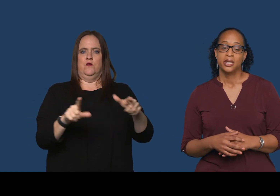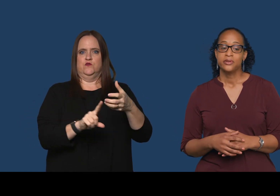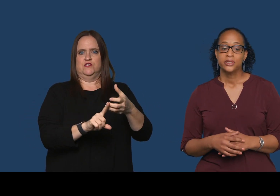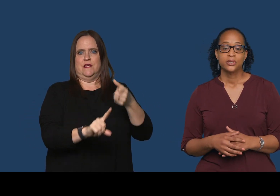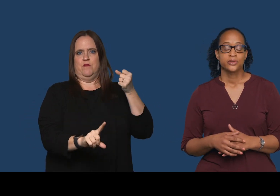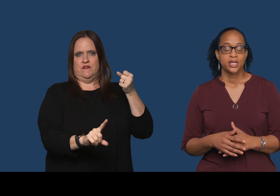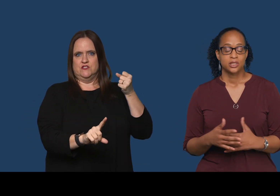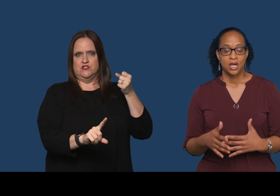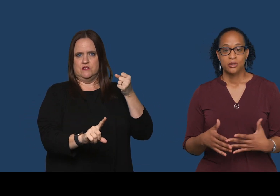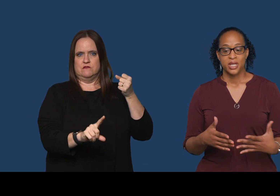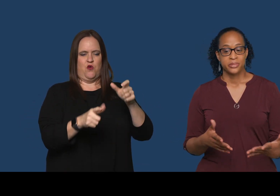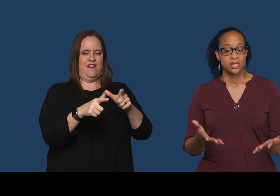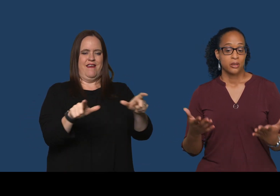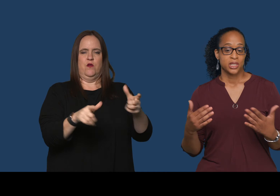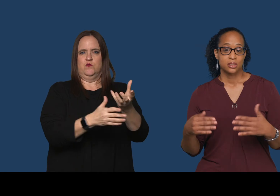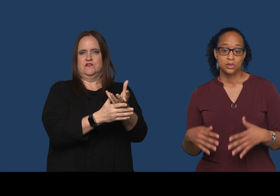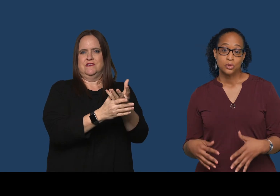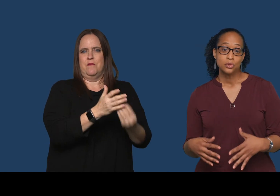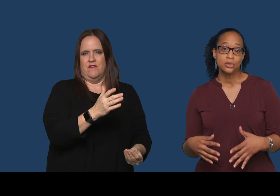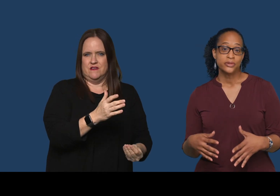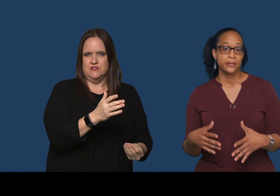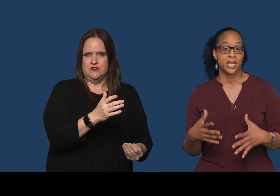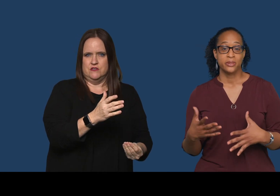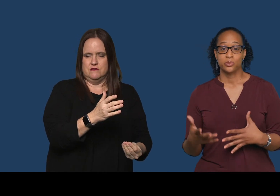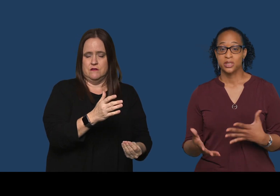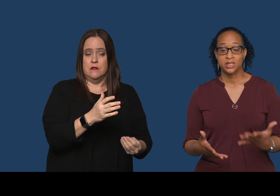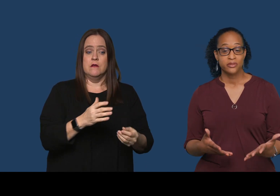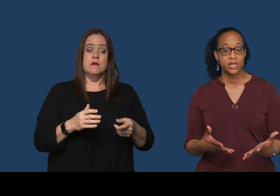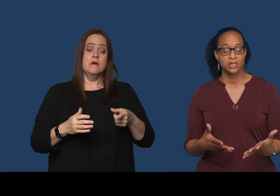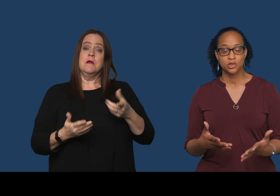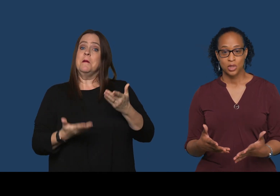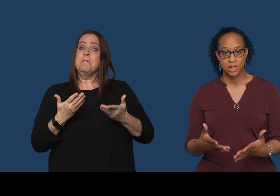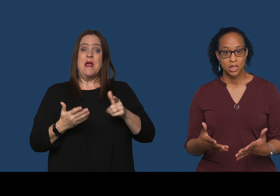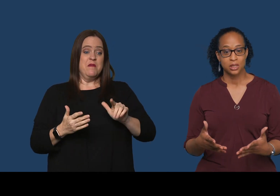Even though that child may be coming to school, they may be receiving instruction